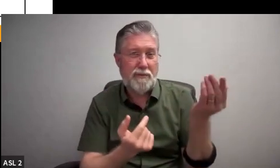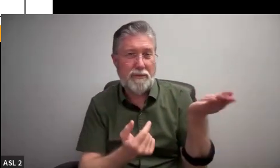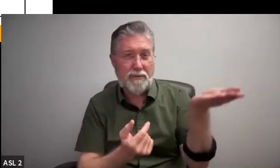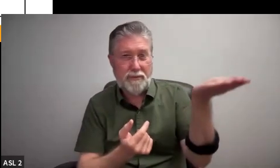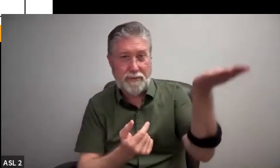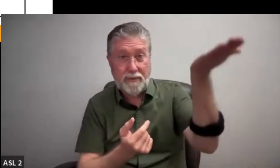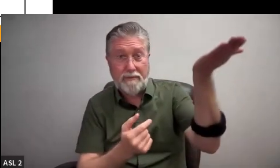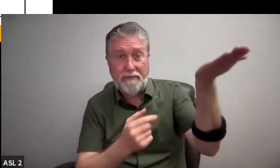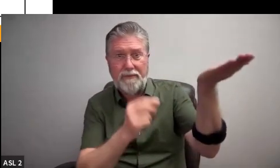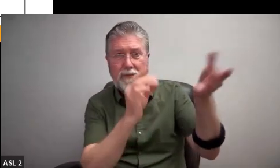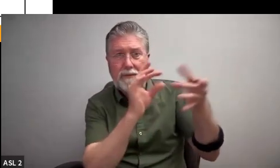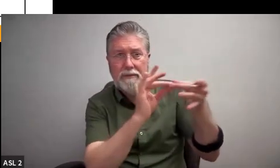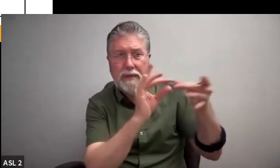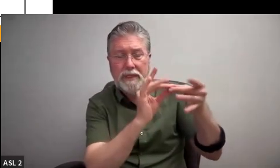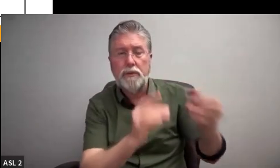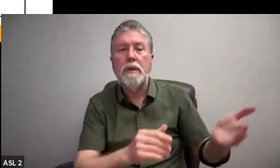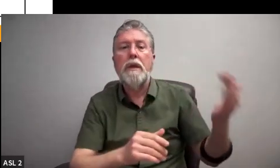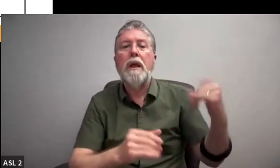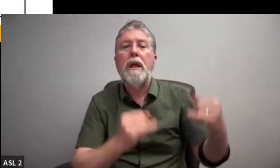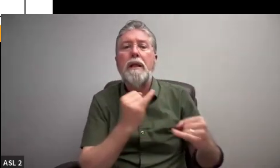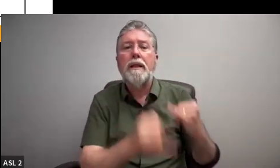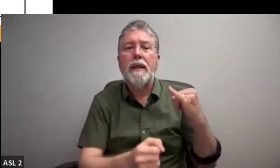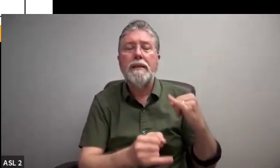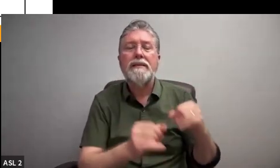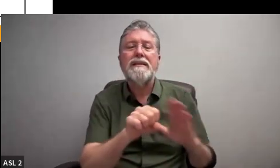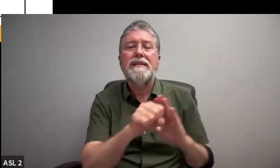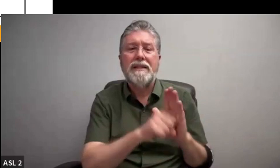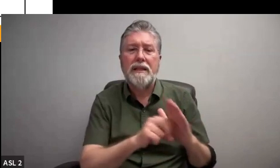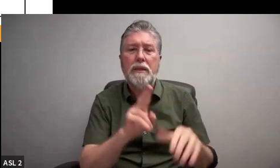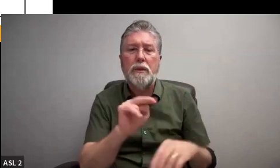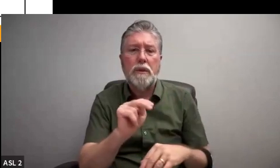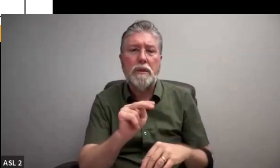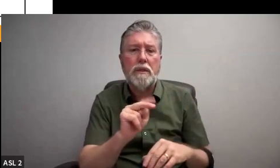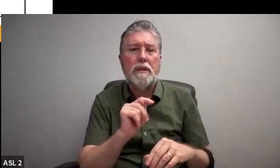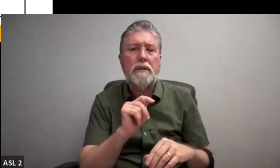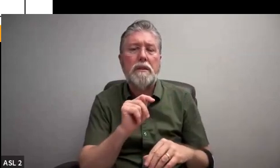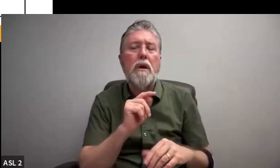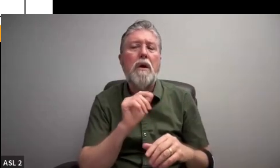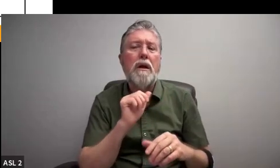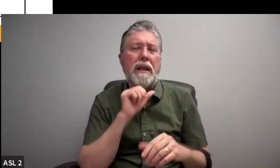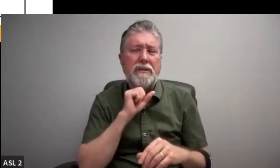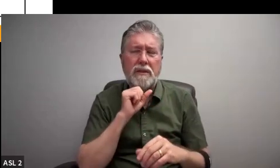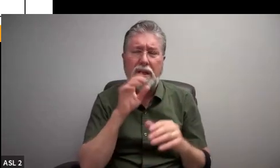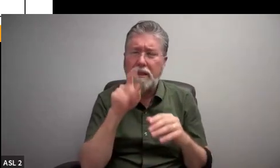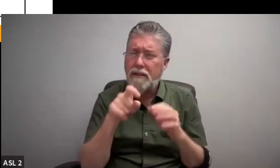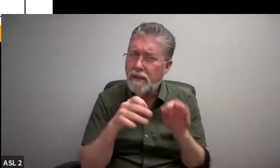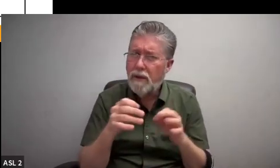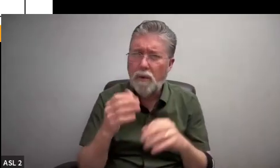And lastly, the state unit on aging has to explain why they need this much time to be able to come